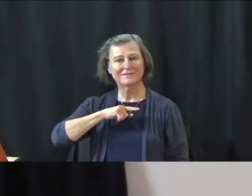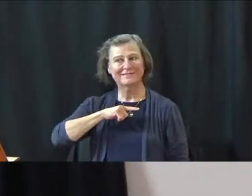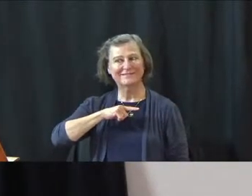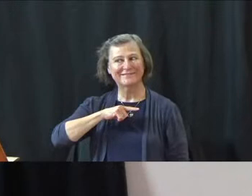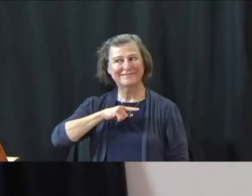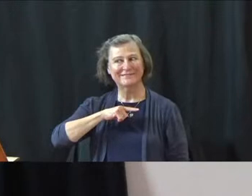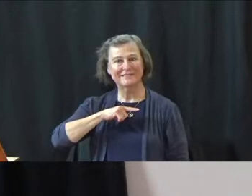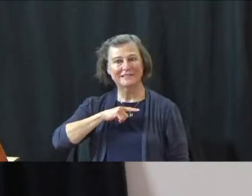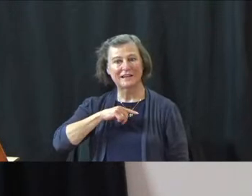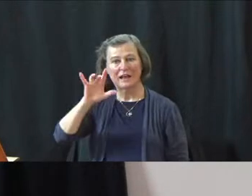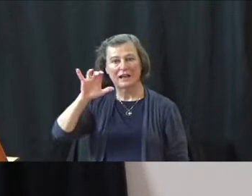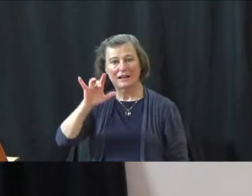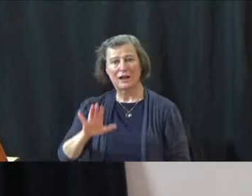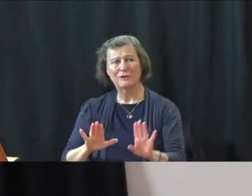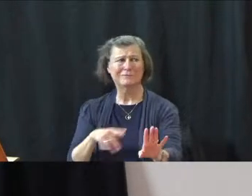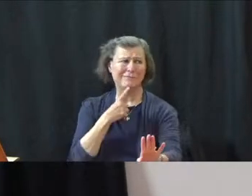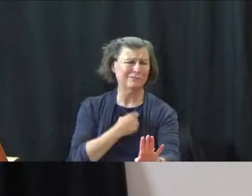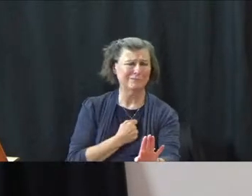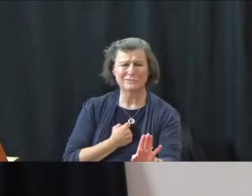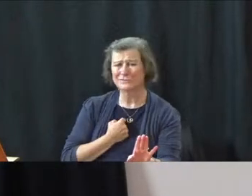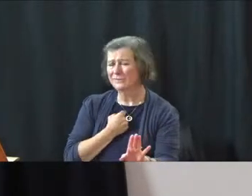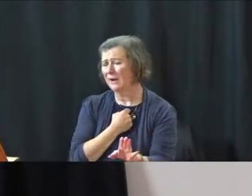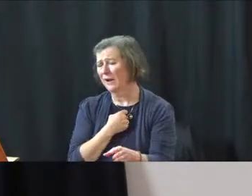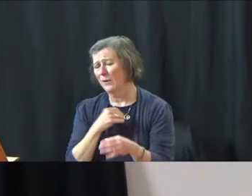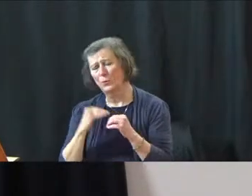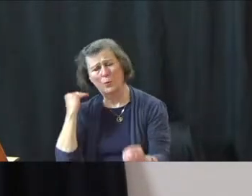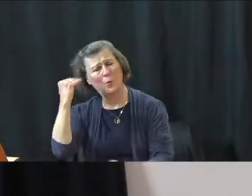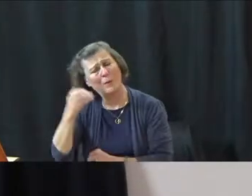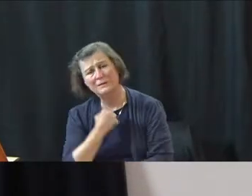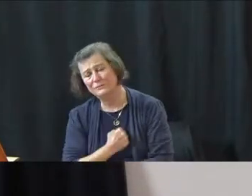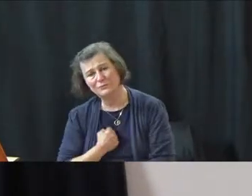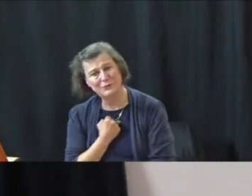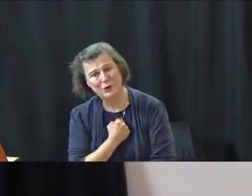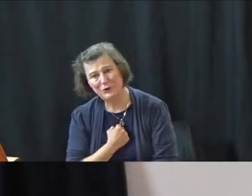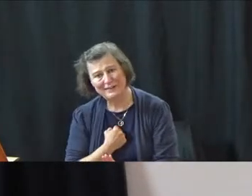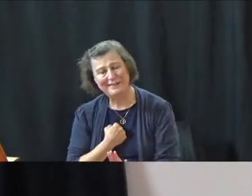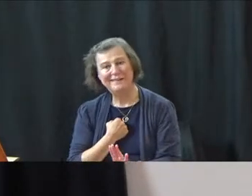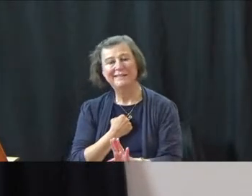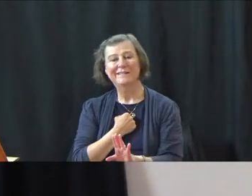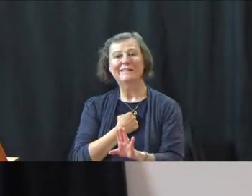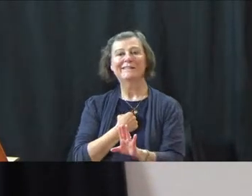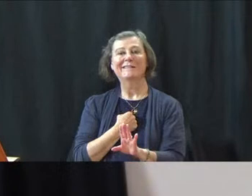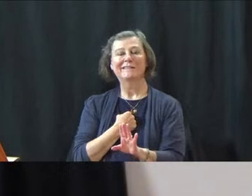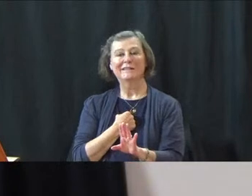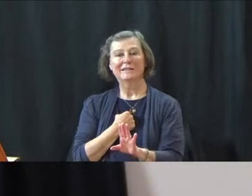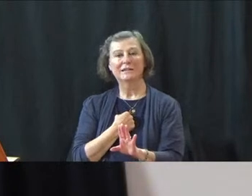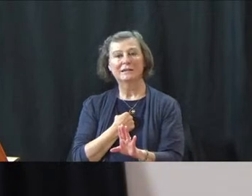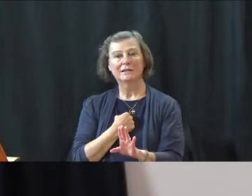The cashier apologizes profusely.